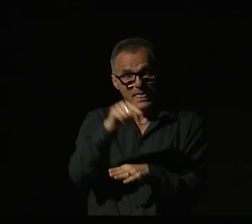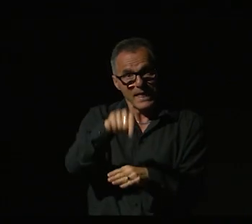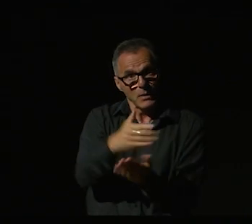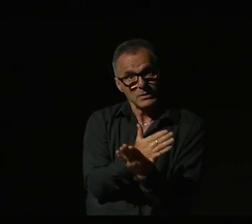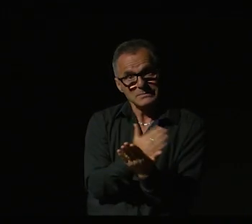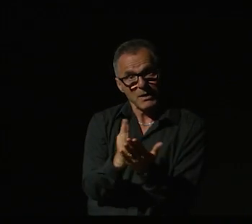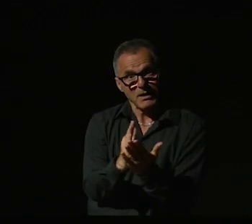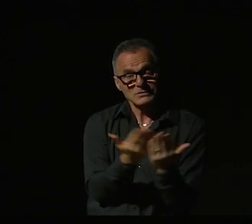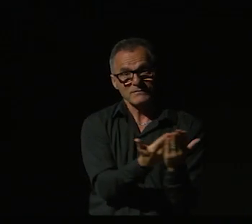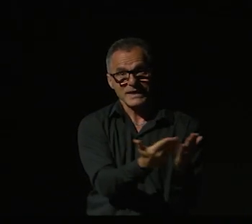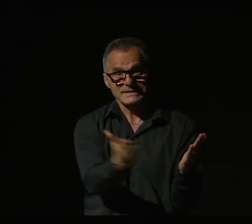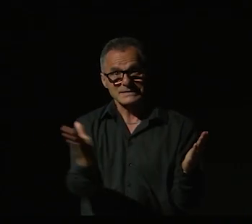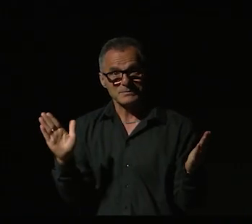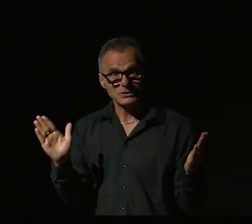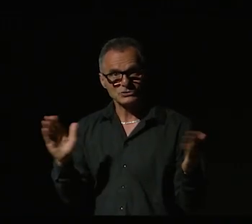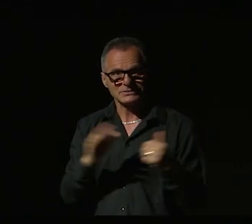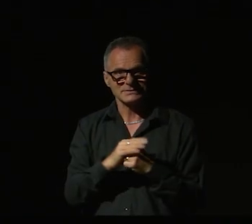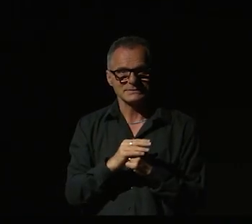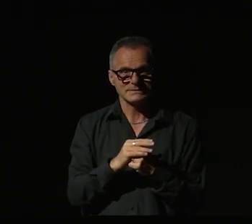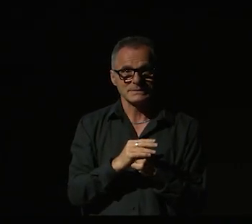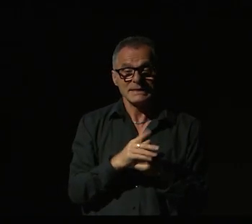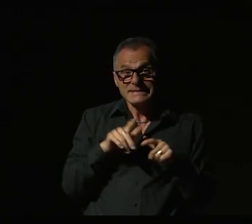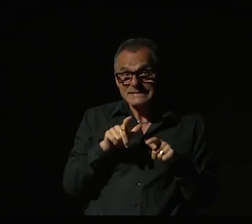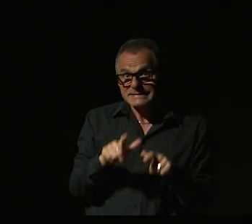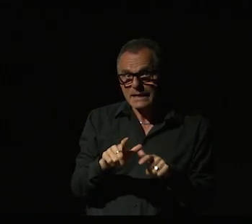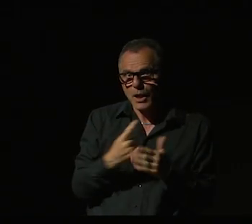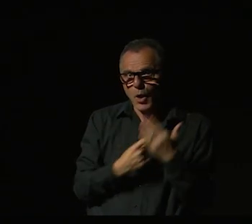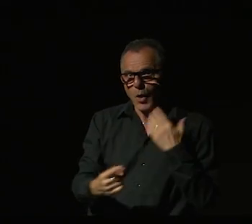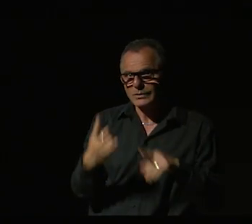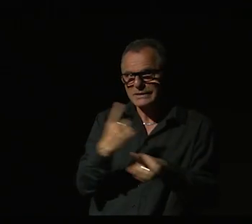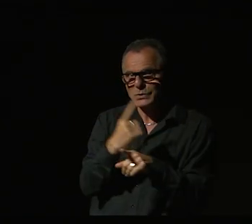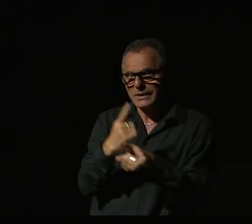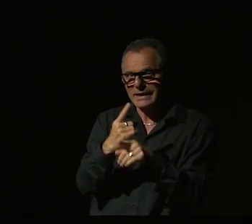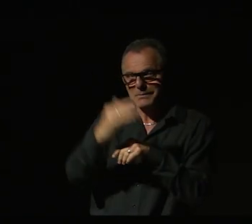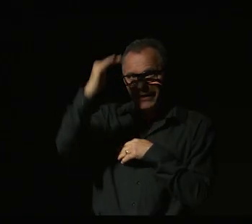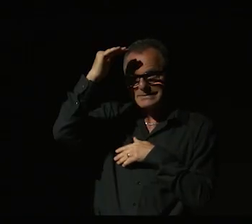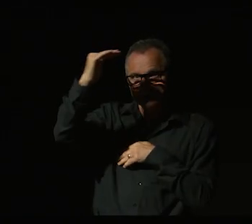And I'm still only talking about the ceiling, not necessarily about the painted walls